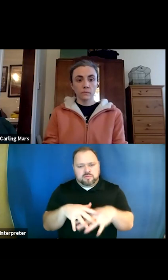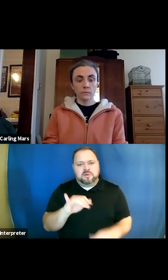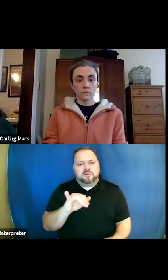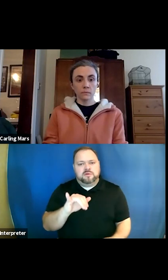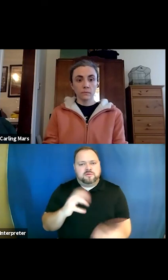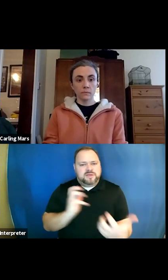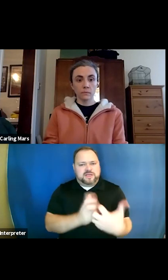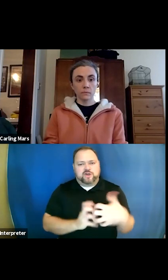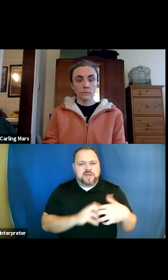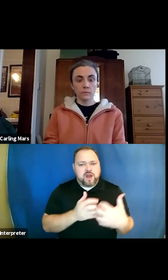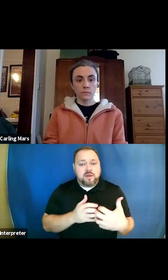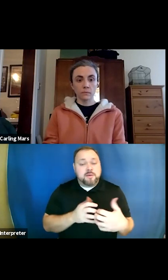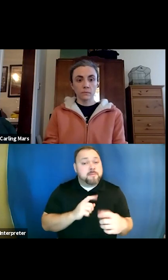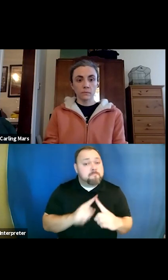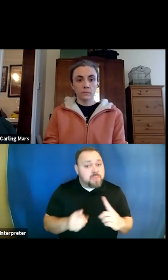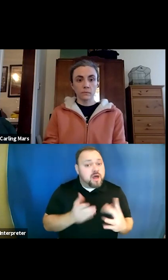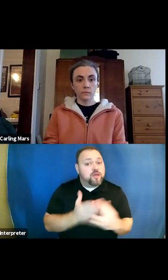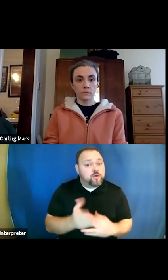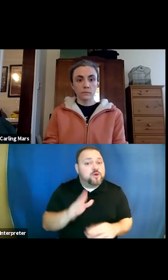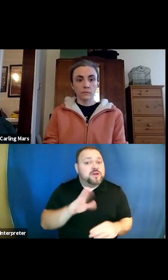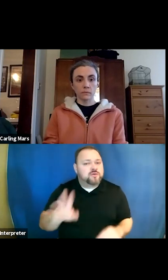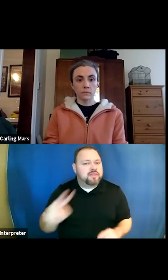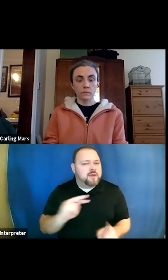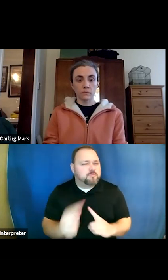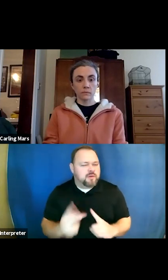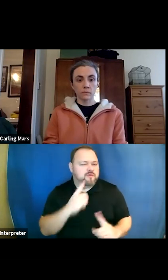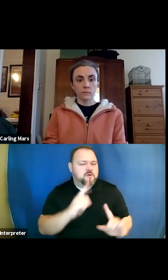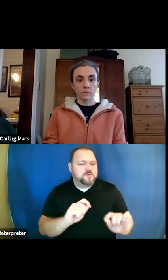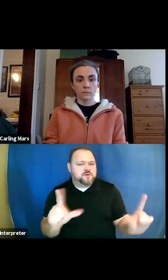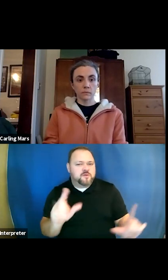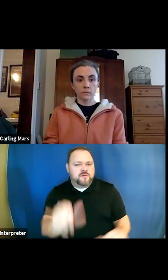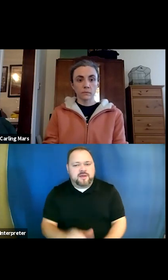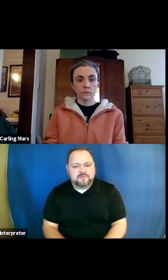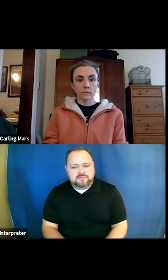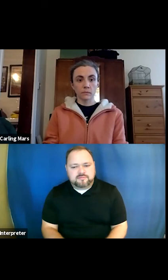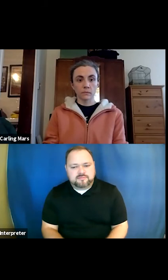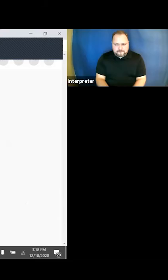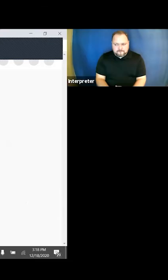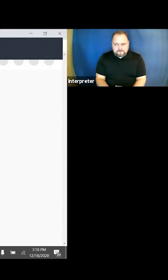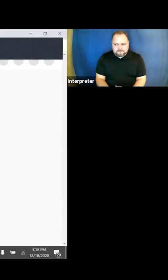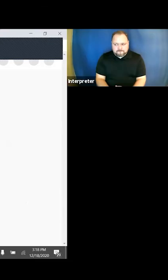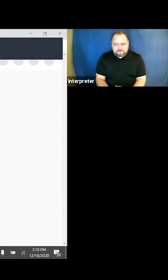but through the eyes and the perspective of children. I'm going to show that to you.